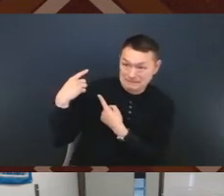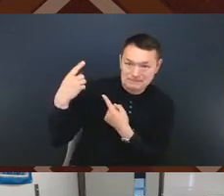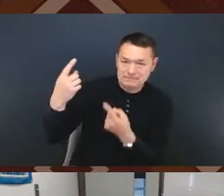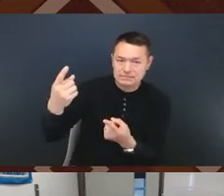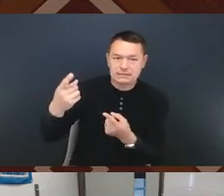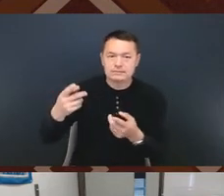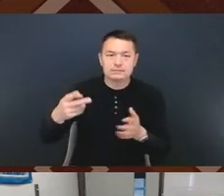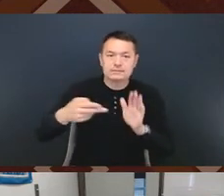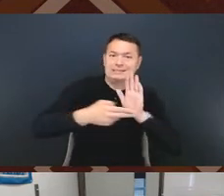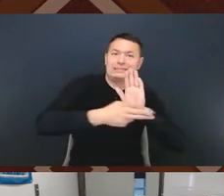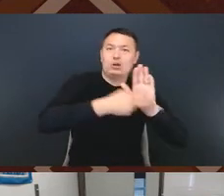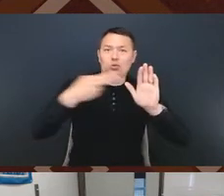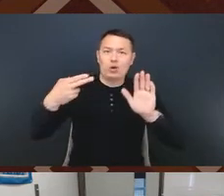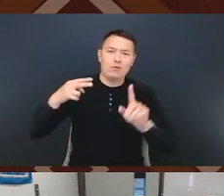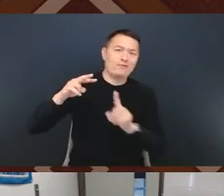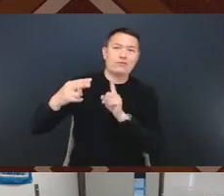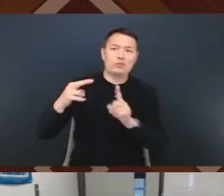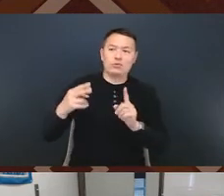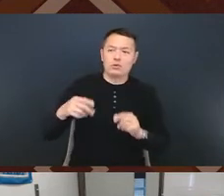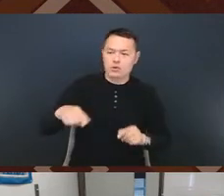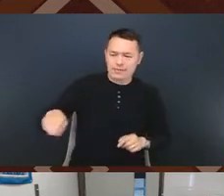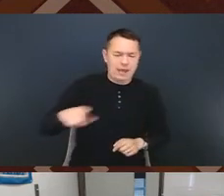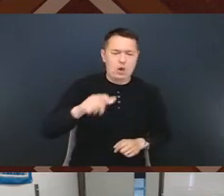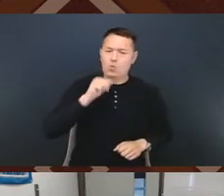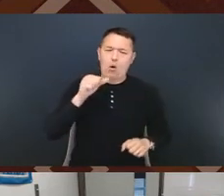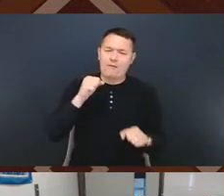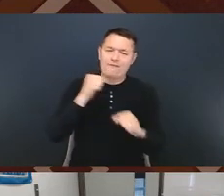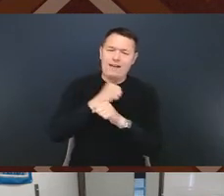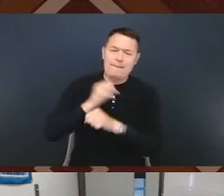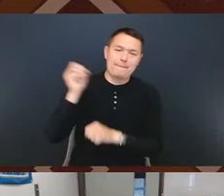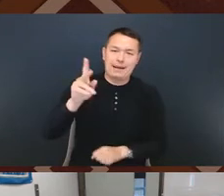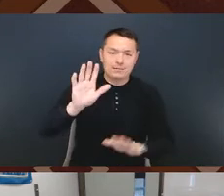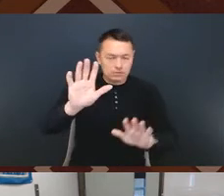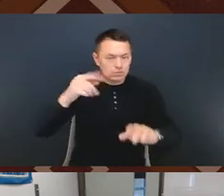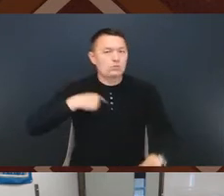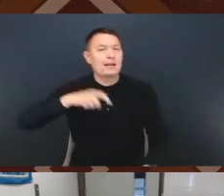to be people who won't fight back, but we have to fight back right?